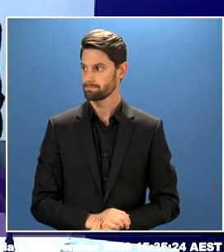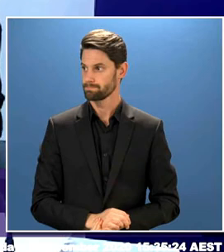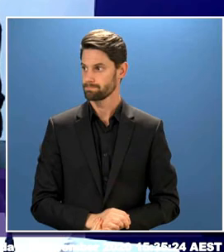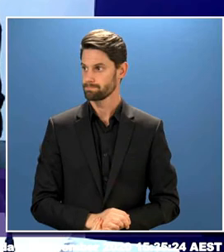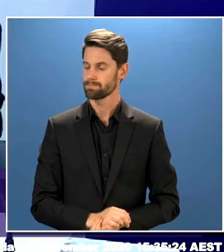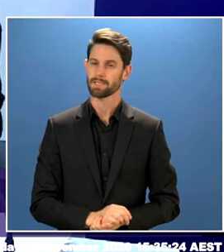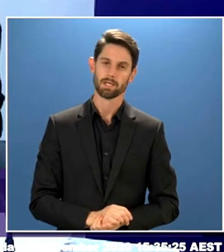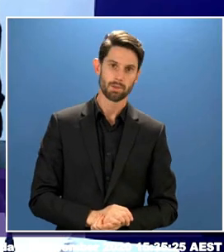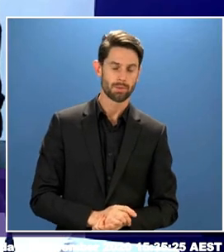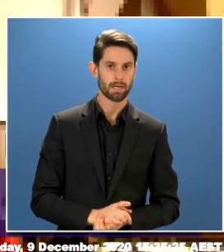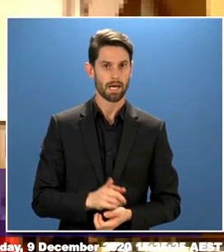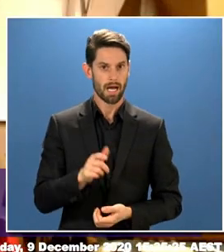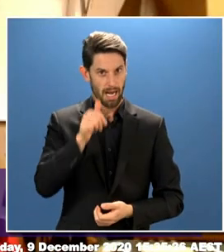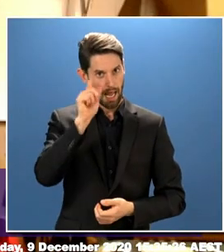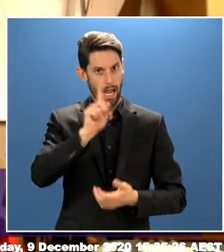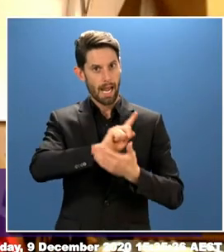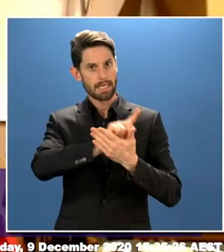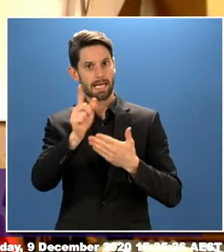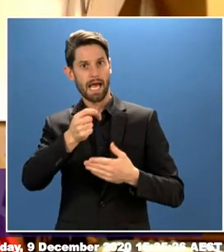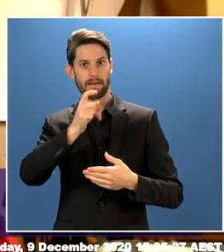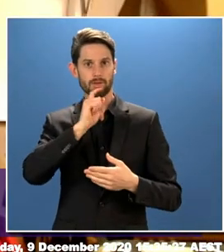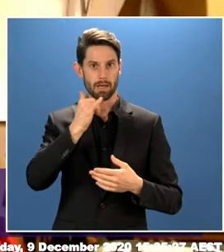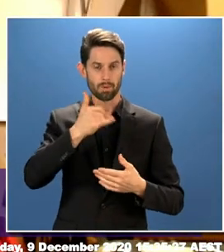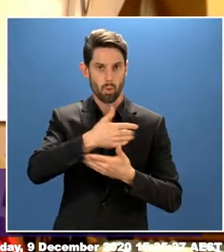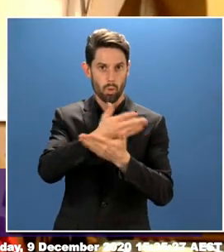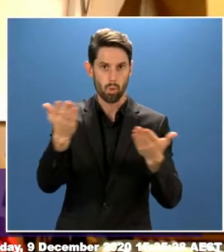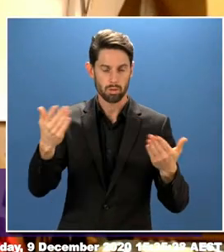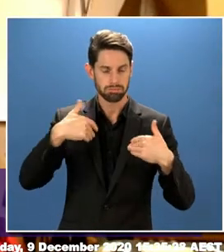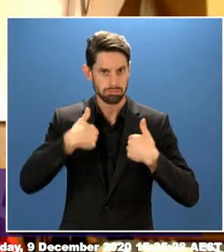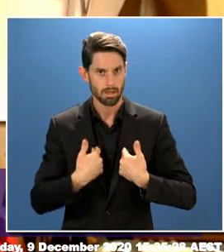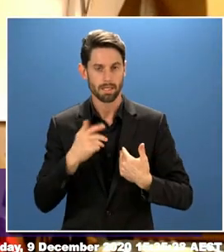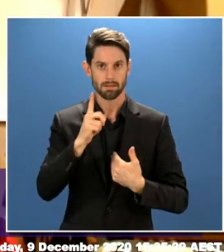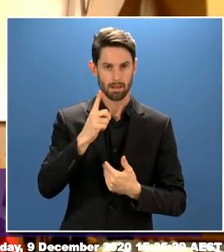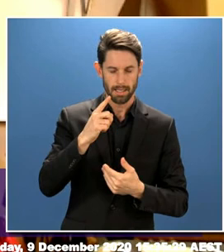day but I'm interested in, and there may be a way of communicating this,